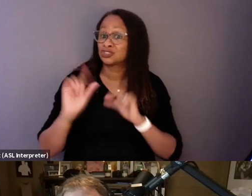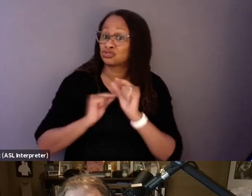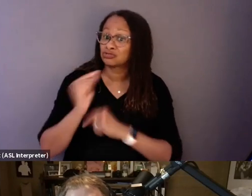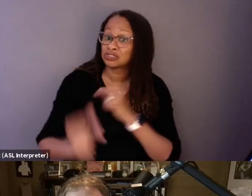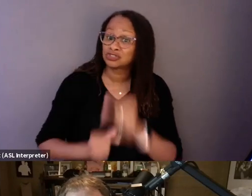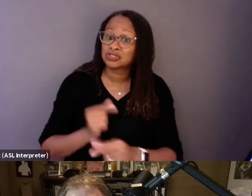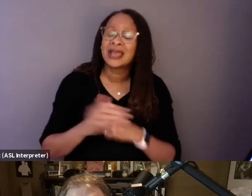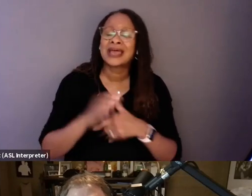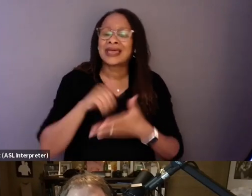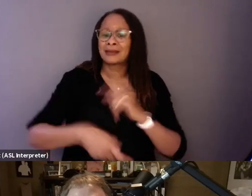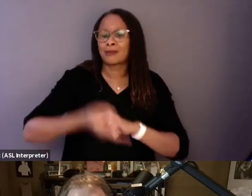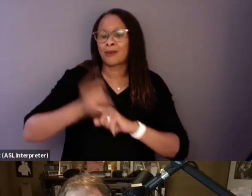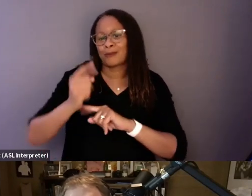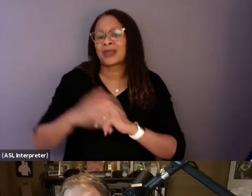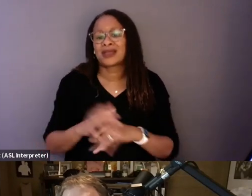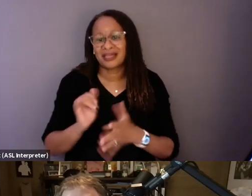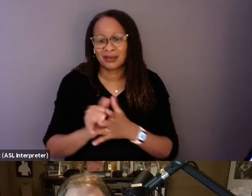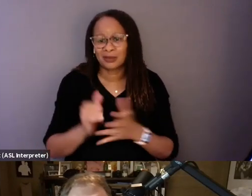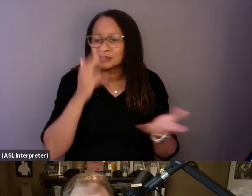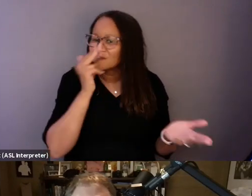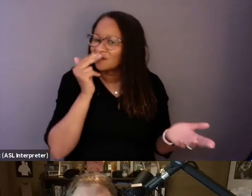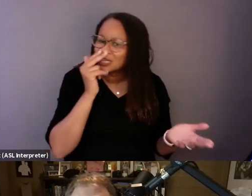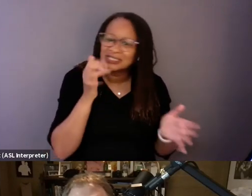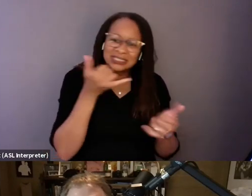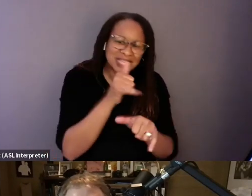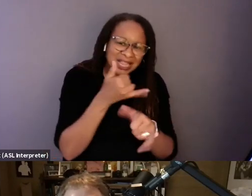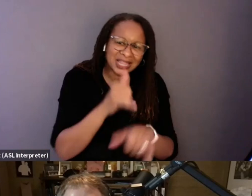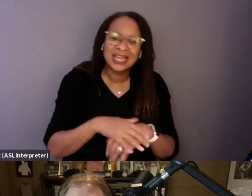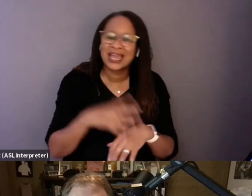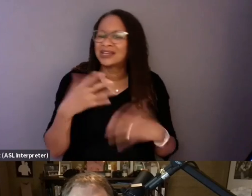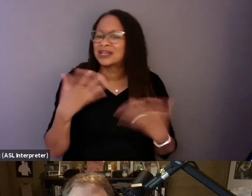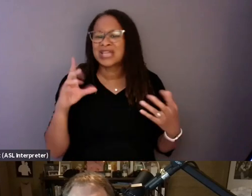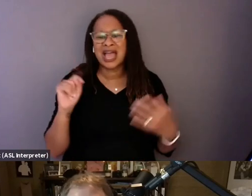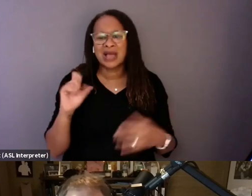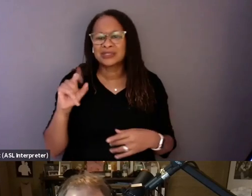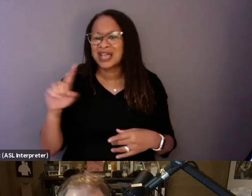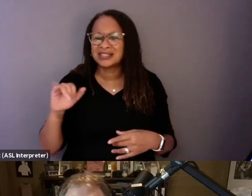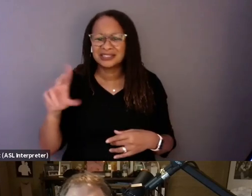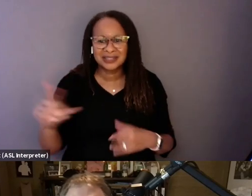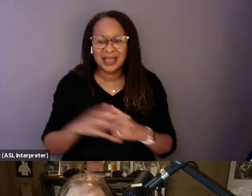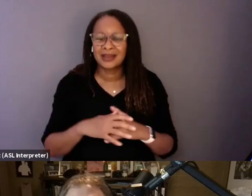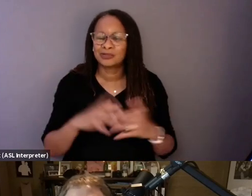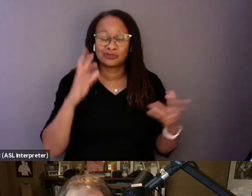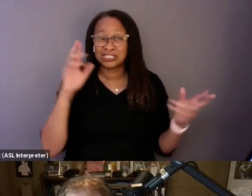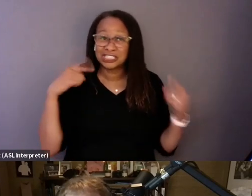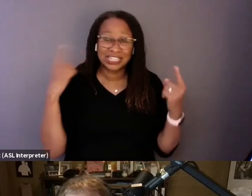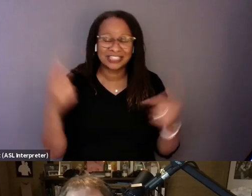in the moment, and it was funny, and it was silly and it was outsized and it was preposterous and it was destructive, but it was truth.